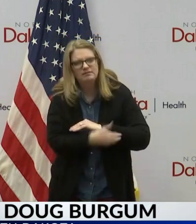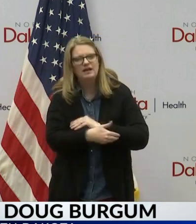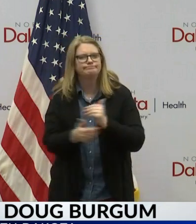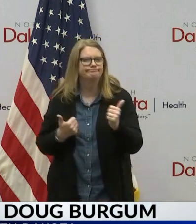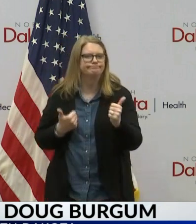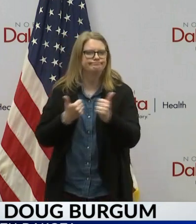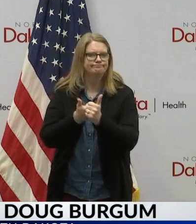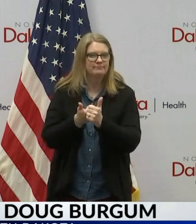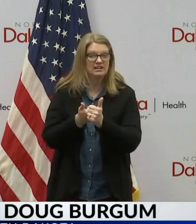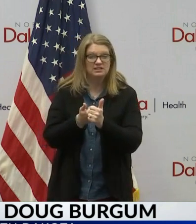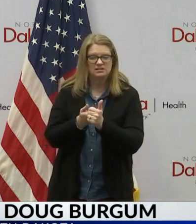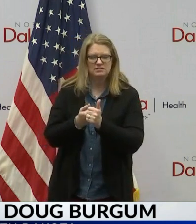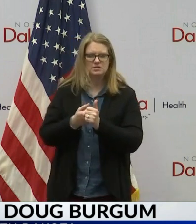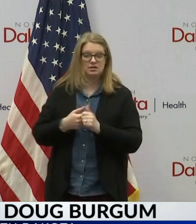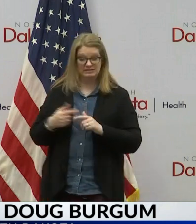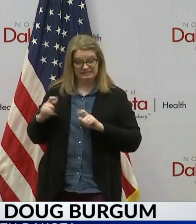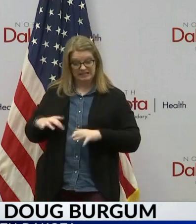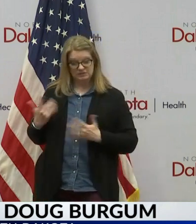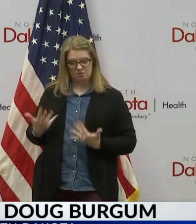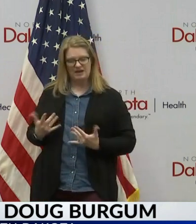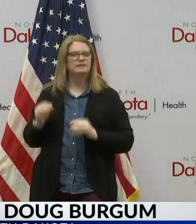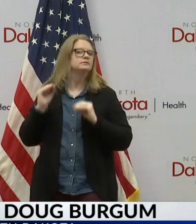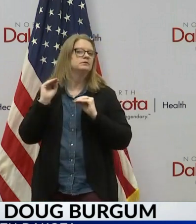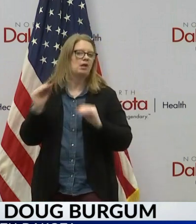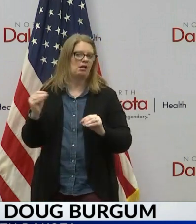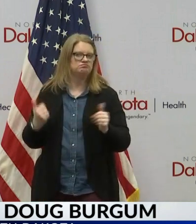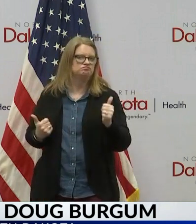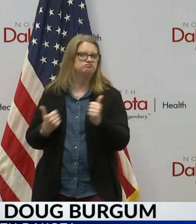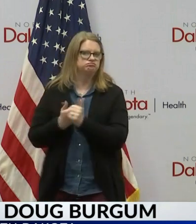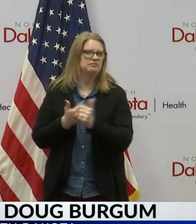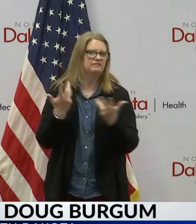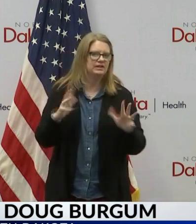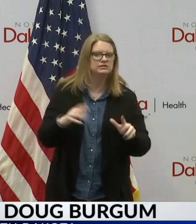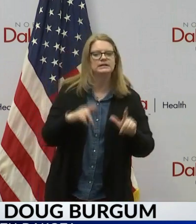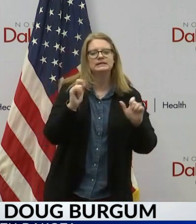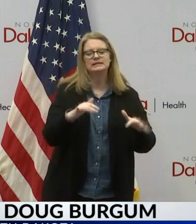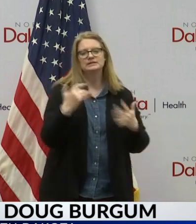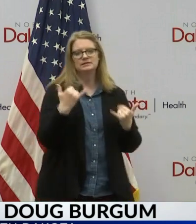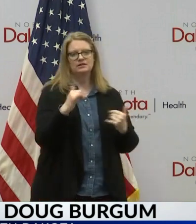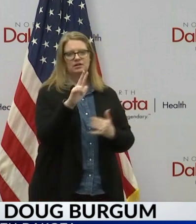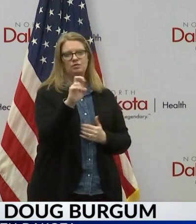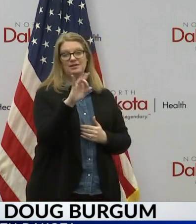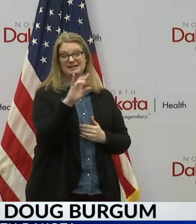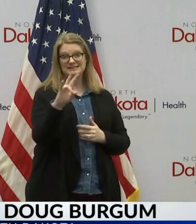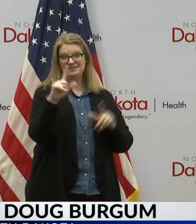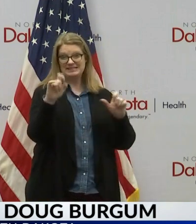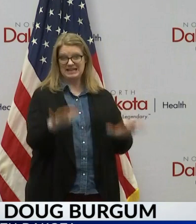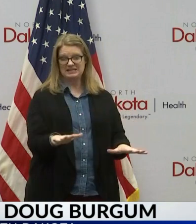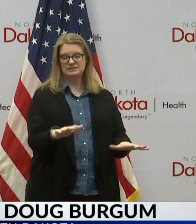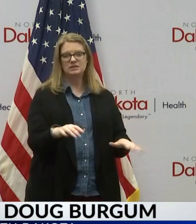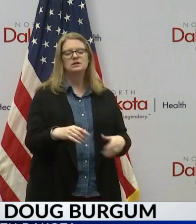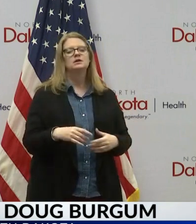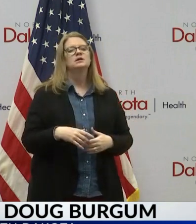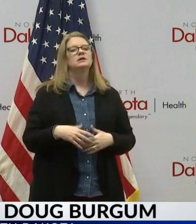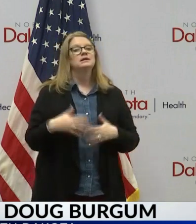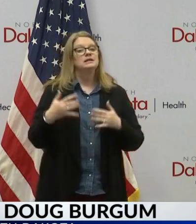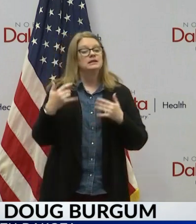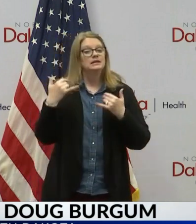UP, THEY WORKED THROUGH THE NIGHT. ONE THE LAB TECHNICIANS TO CATCH UP AND THERE IS NO LONGER A BACKLOG.